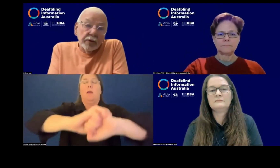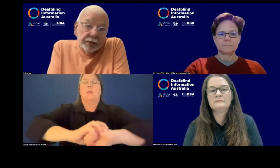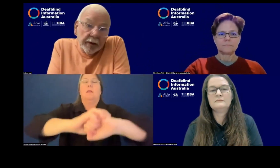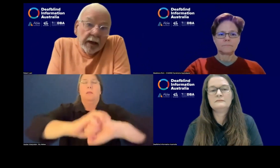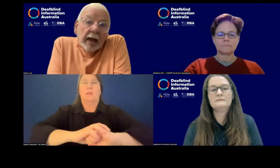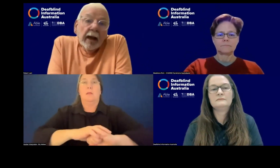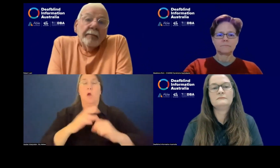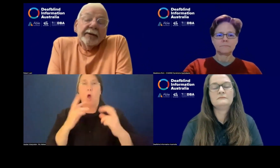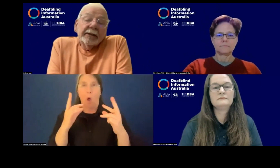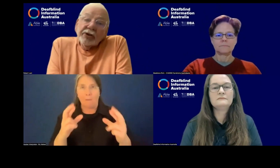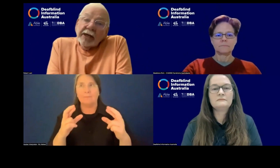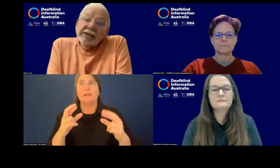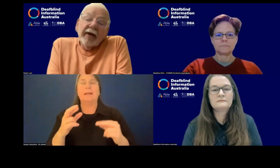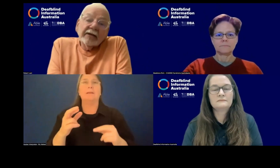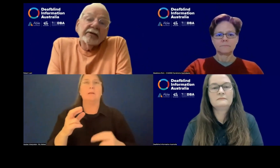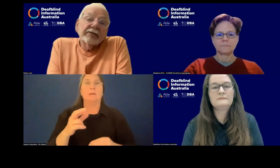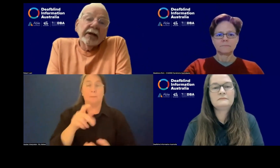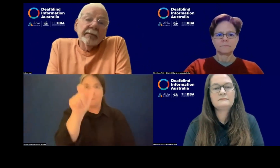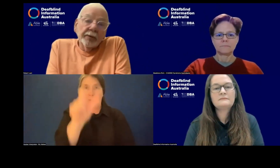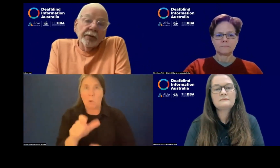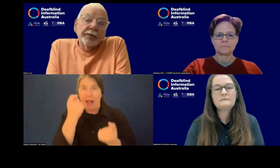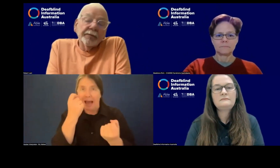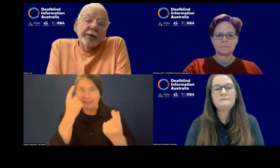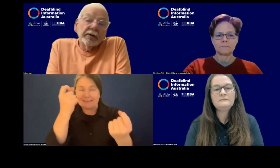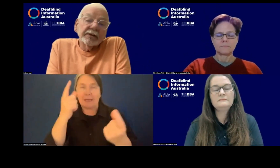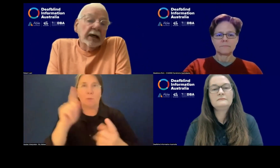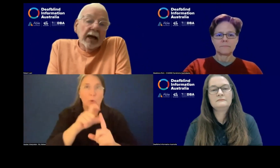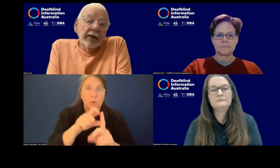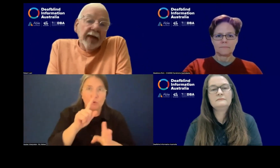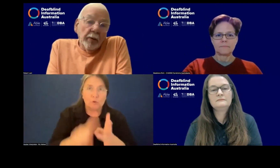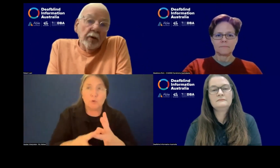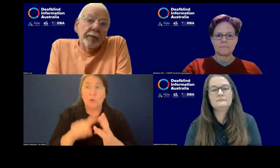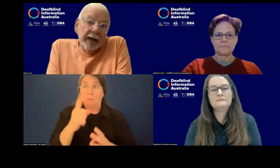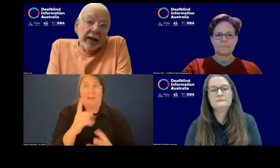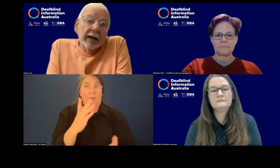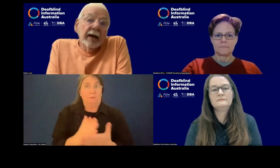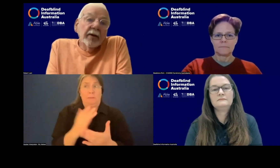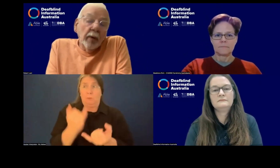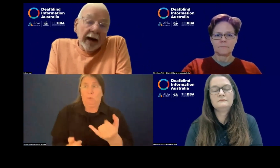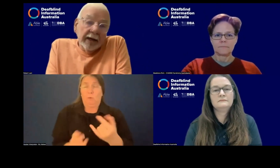you're doing, but the trust factor is really important, because that will be the way you